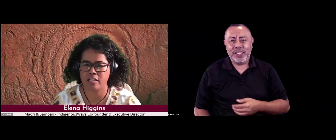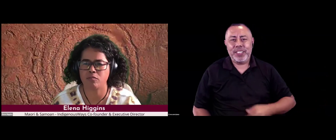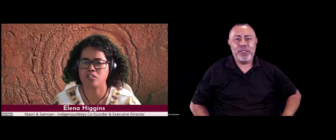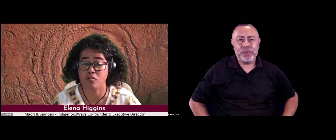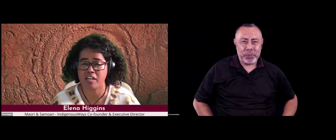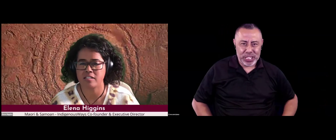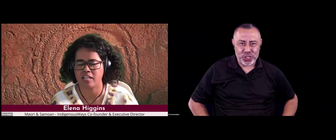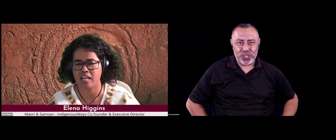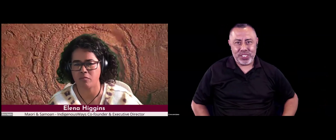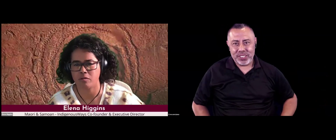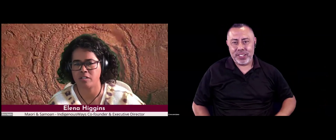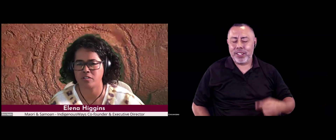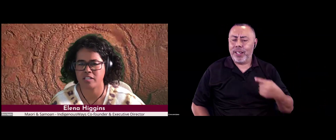Sure. My pleasure. Thank you. For that TV. And excuse me, I was going from, I think it was 2,008 where we're doing the research.